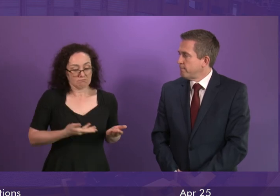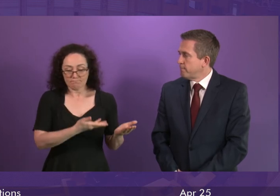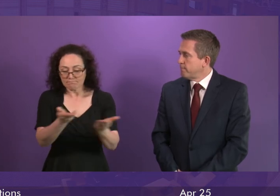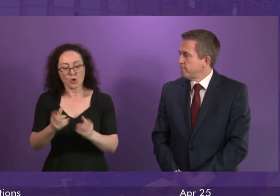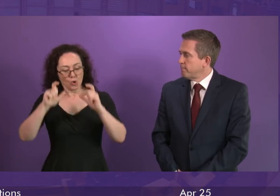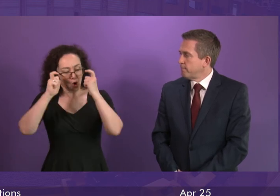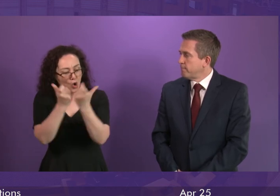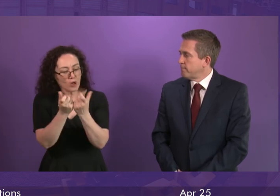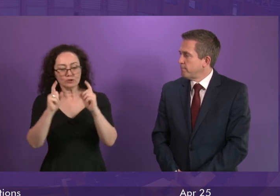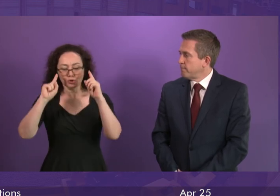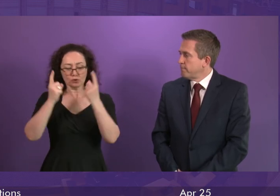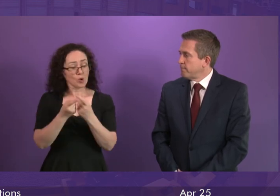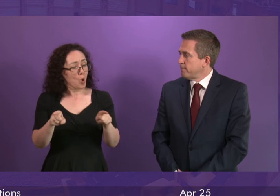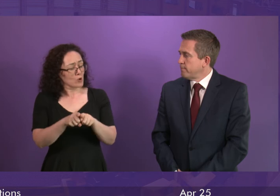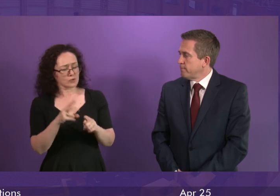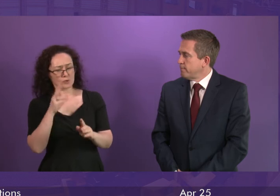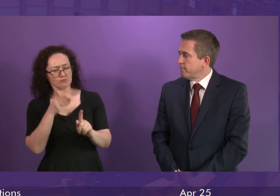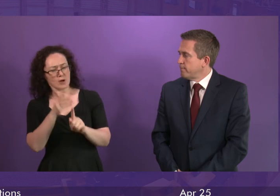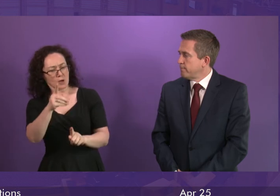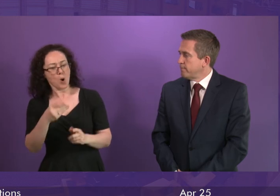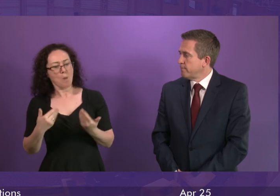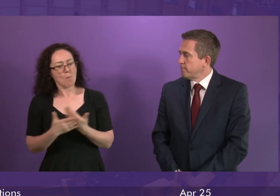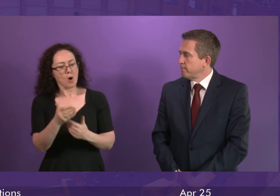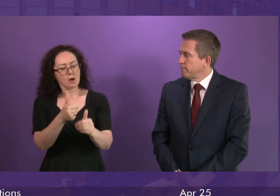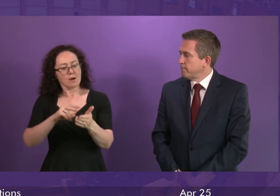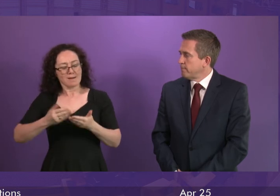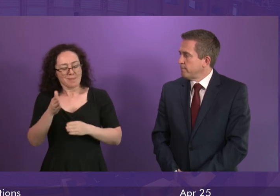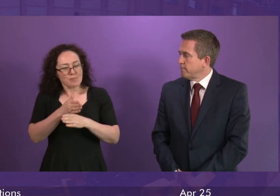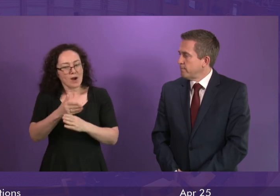and a growing number of private sector organisations are following suit.